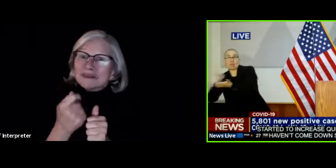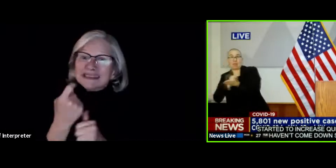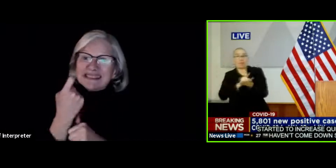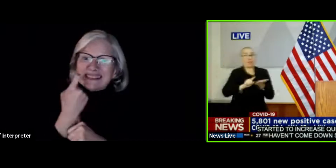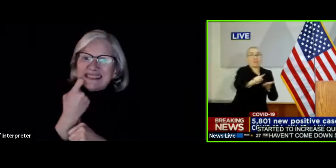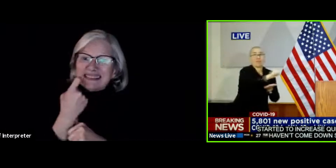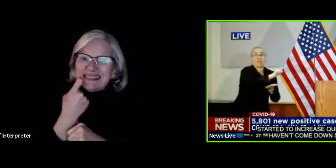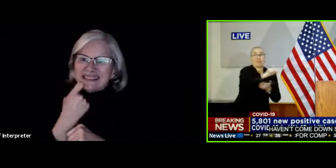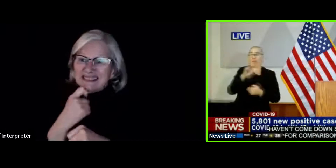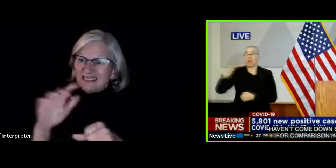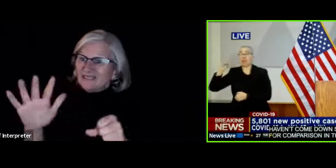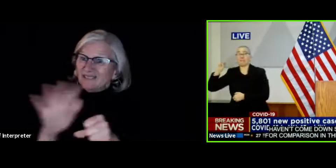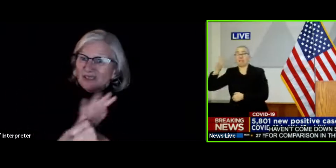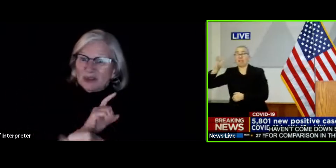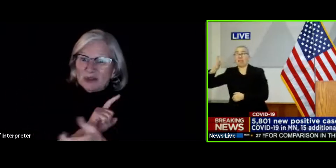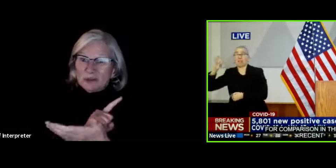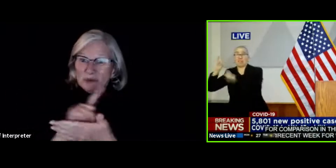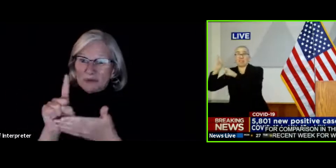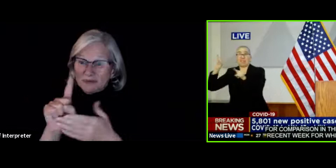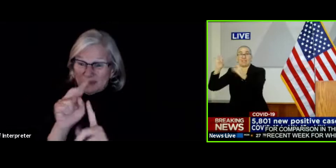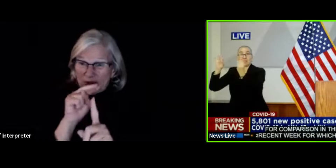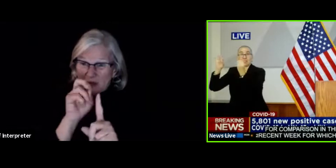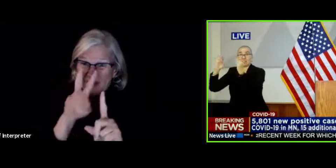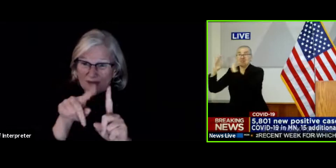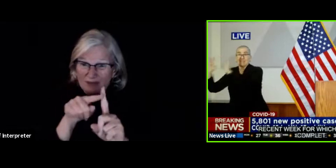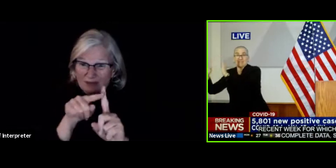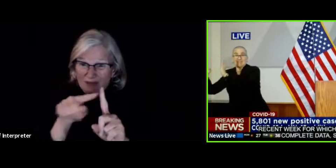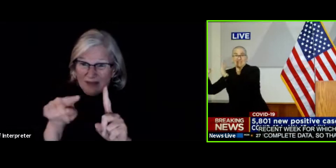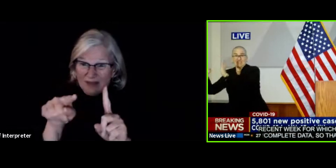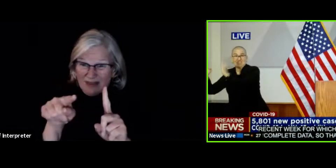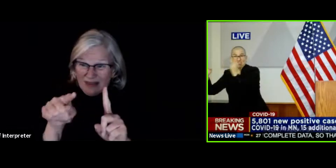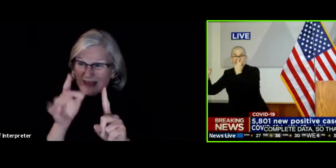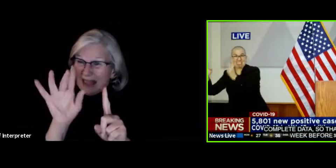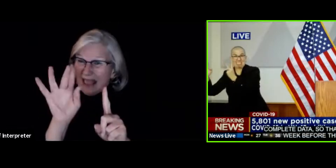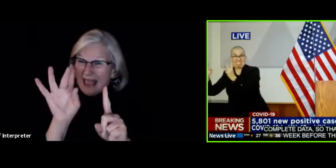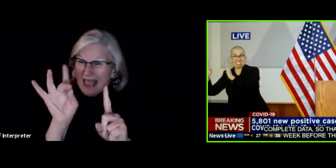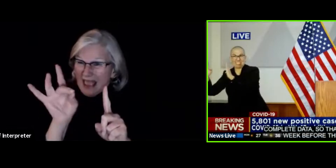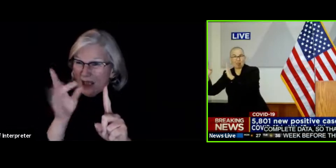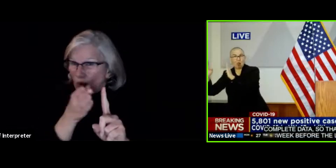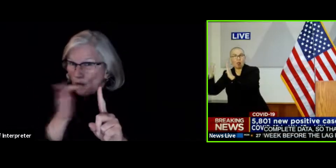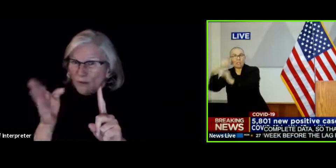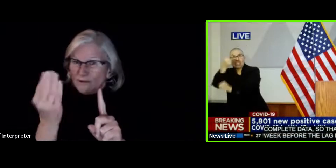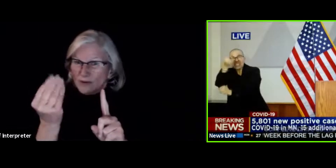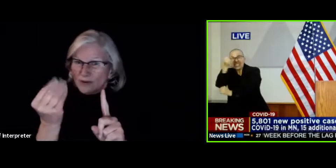14th, WE HAD OVER 46,000 CASES IN THAT WEEK, THAT IS MORE THAN NINE TIMES IT IS PREVIOUS